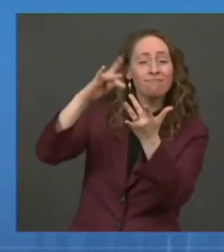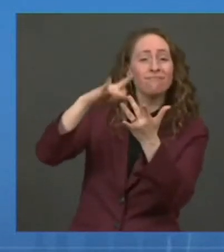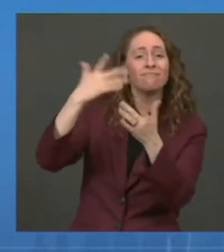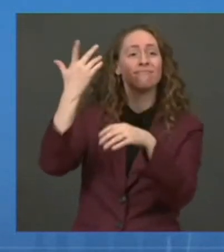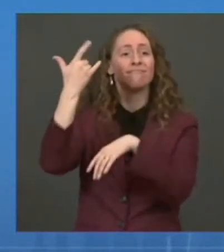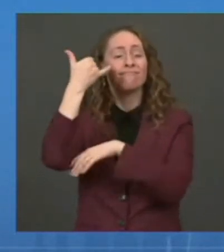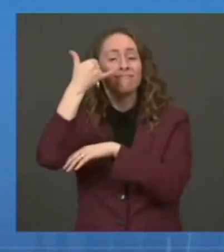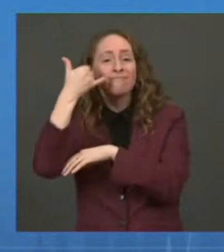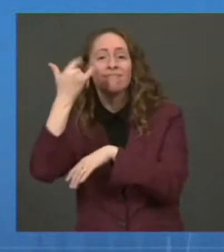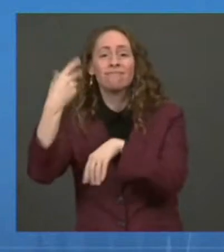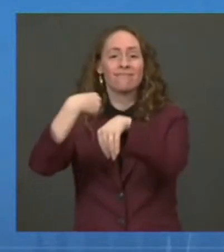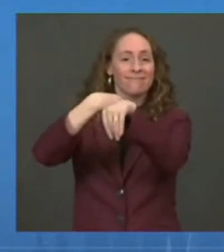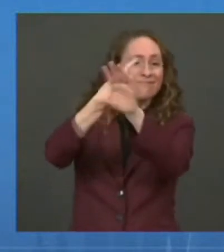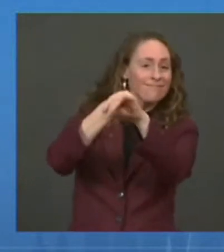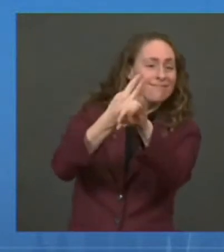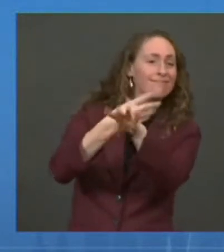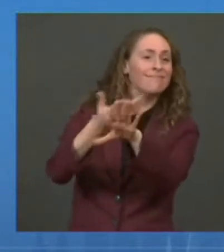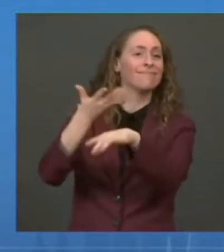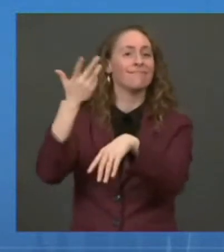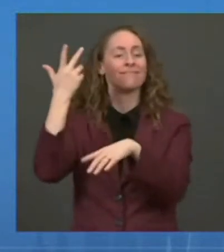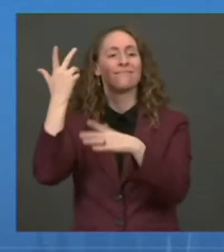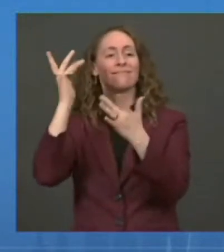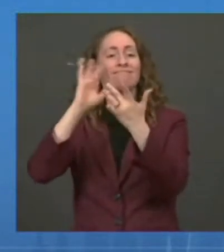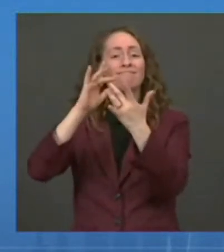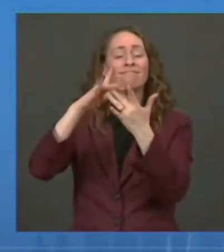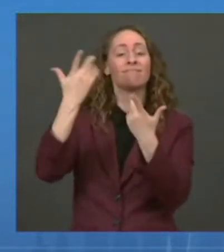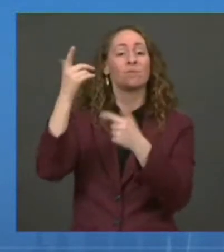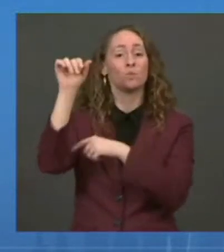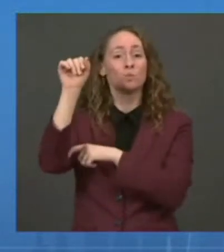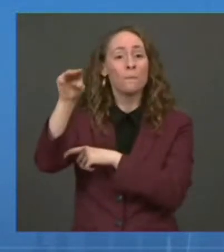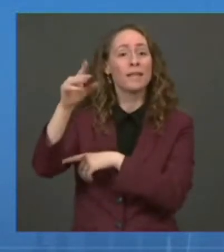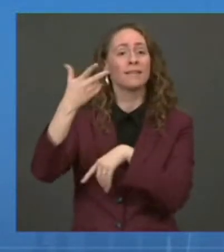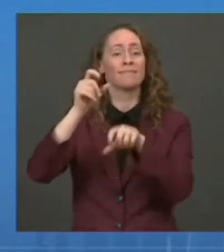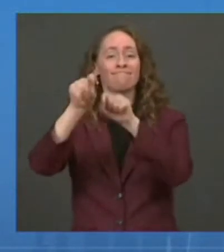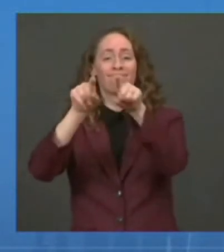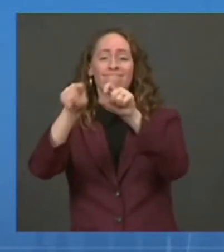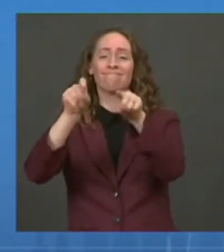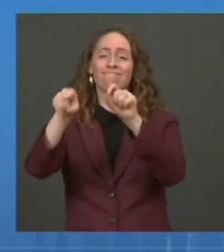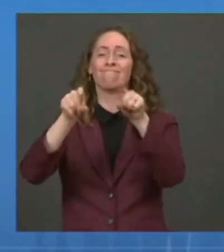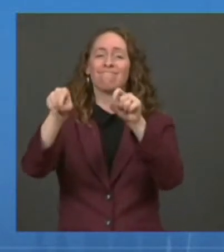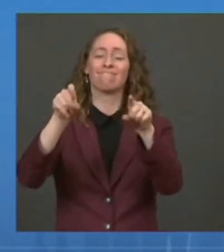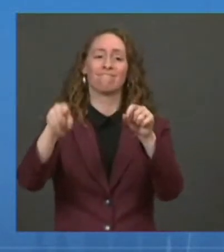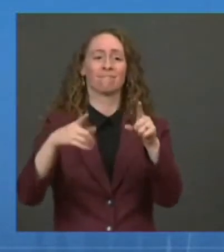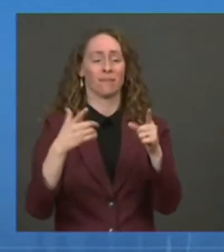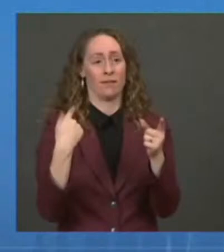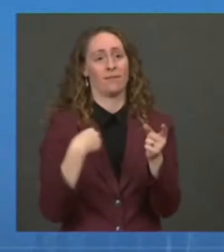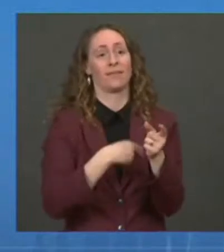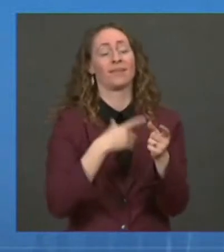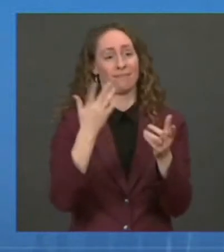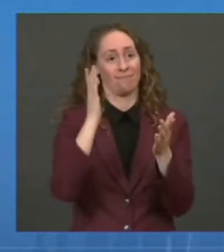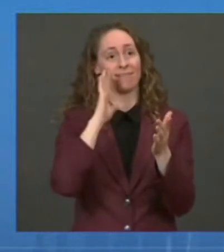PEOPLE GET INFORMATION, E-MAIL, PHONE BANKS, TEXT BANKING,